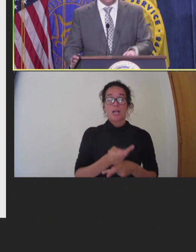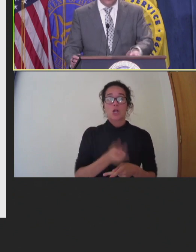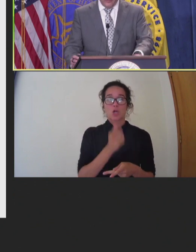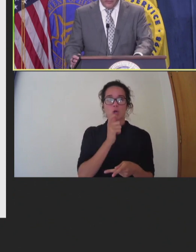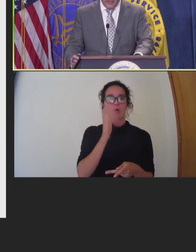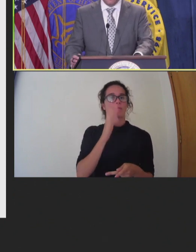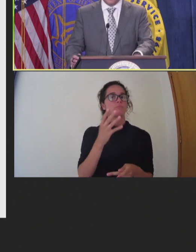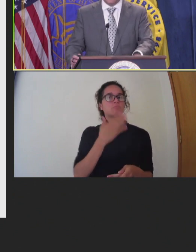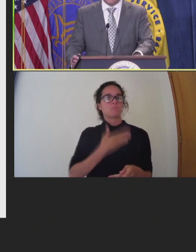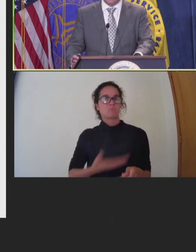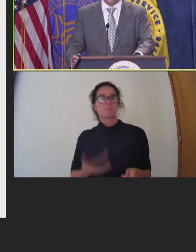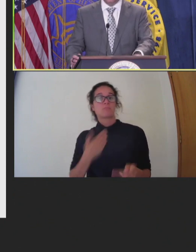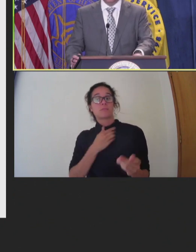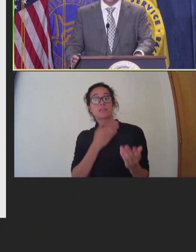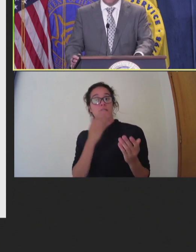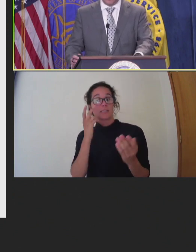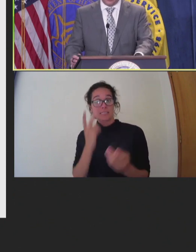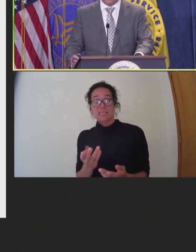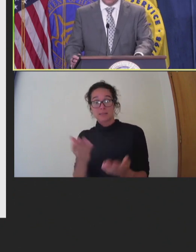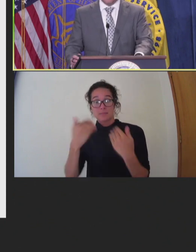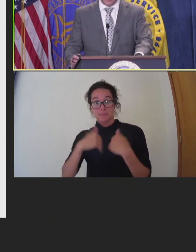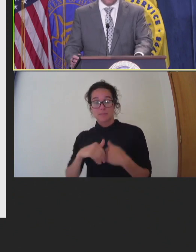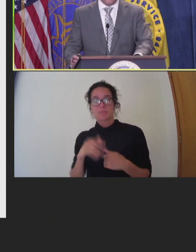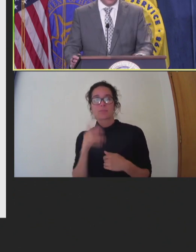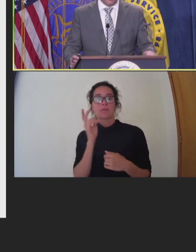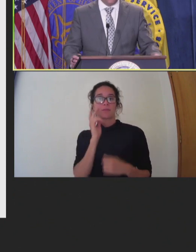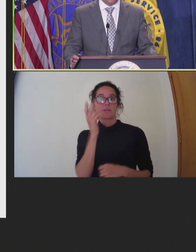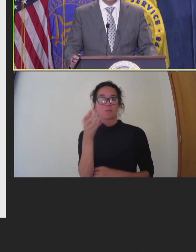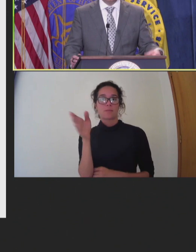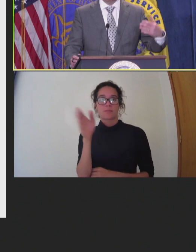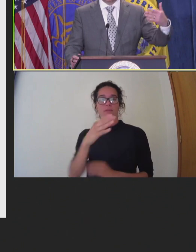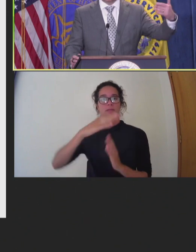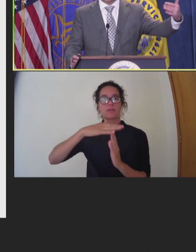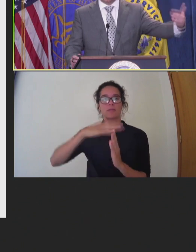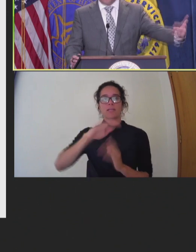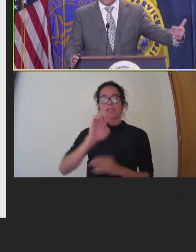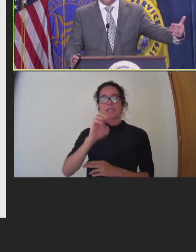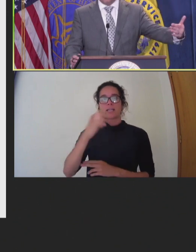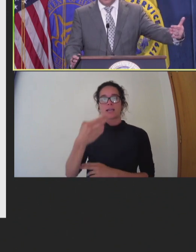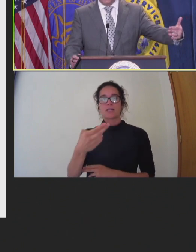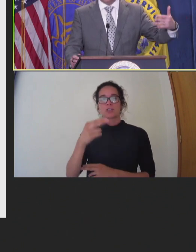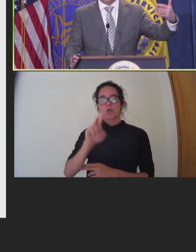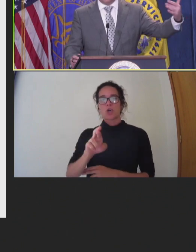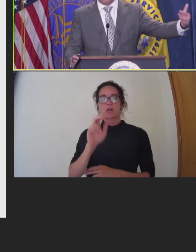to see that in the banner at the top of the her, so that they followed mitigation efforts